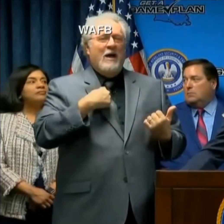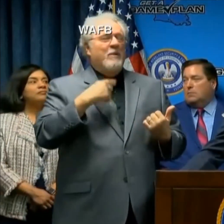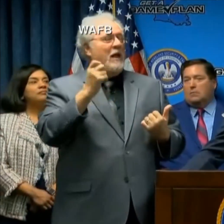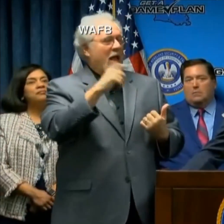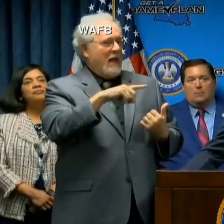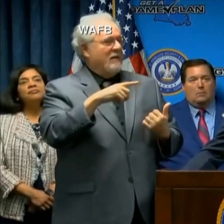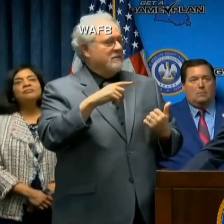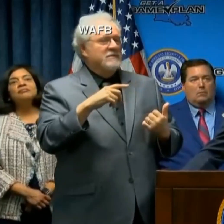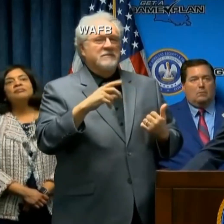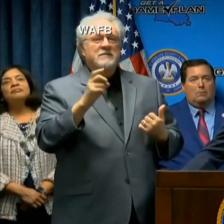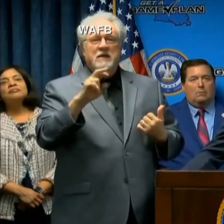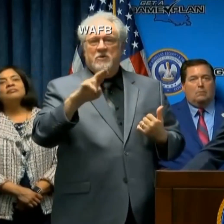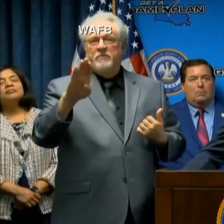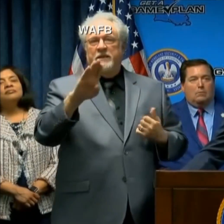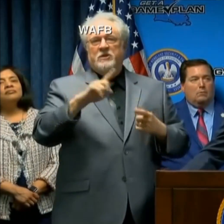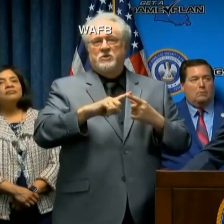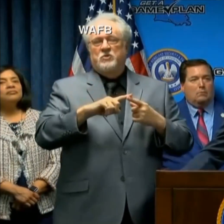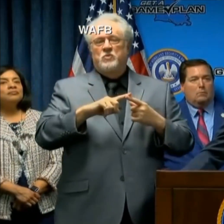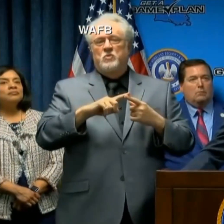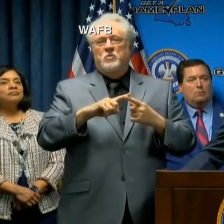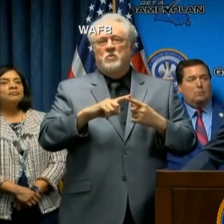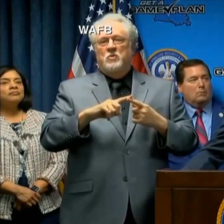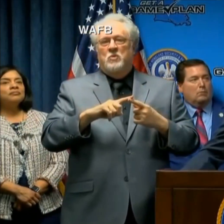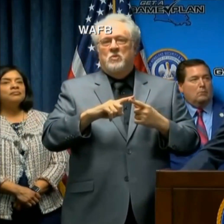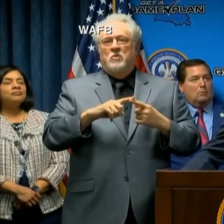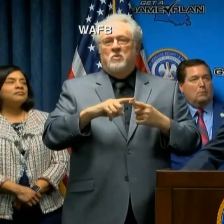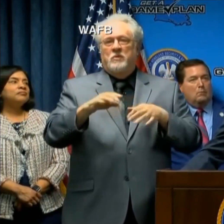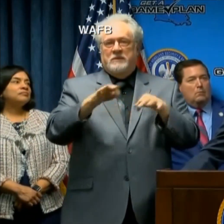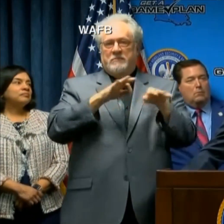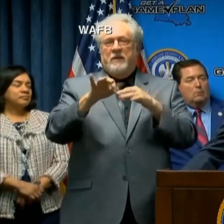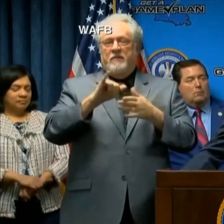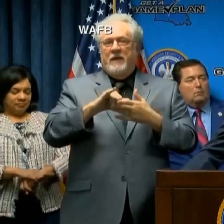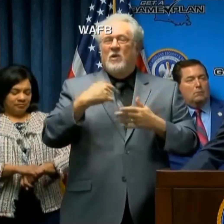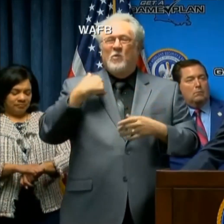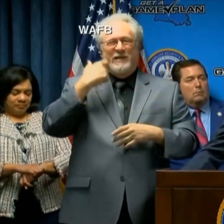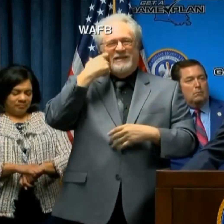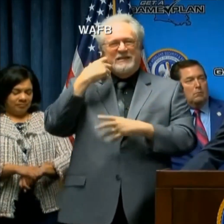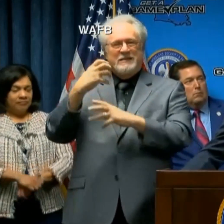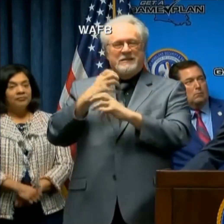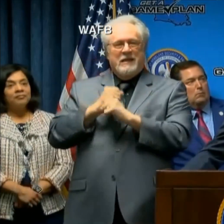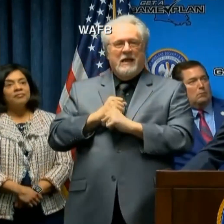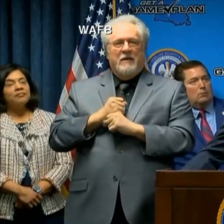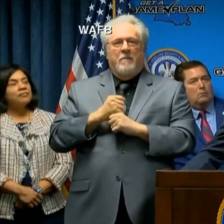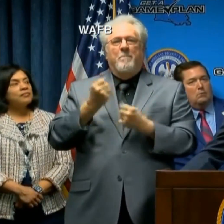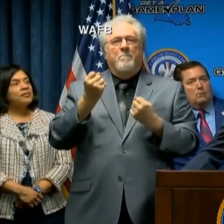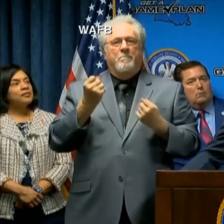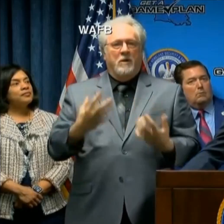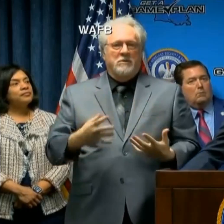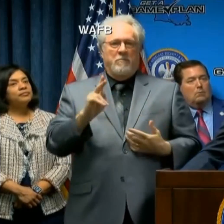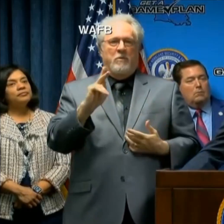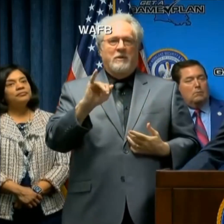B to respond to that too because we recently received multiple kits from our